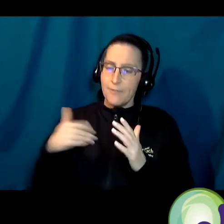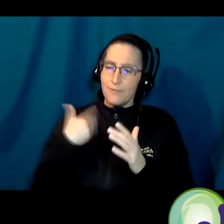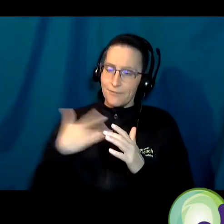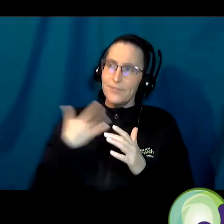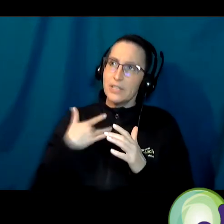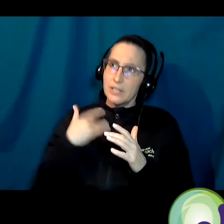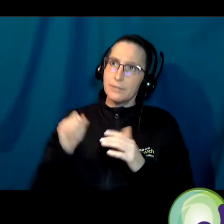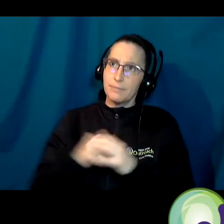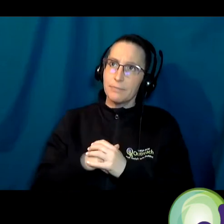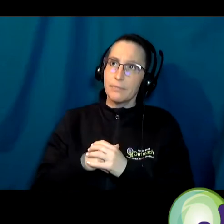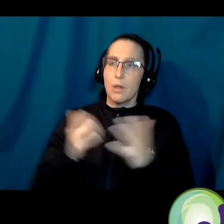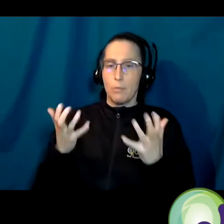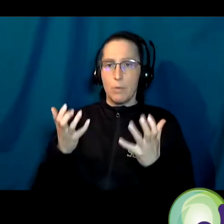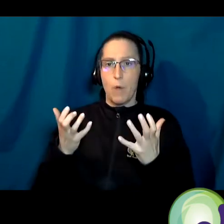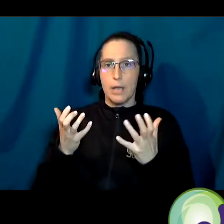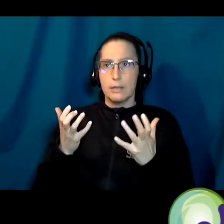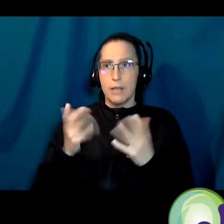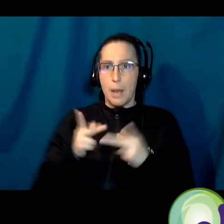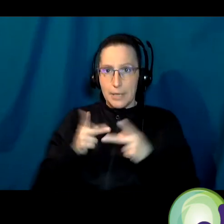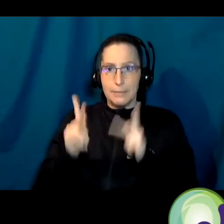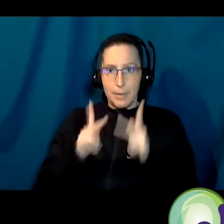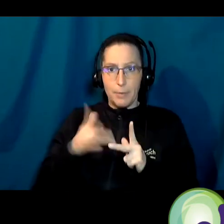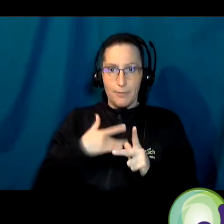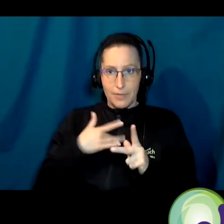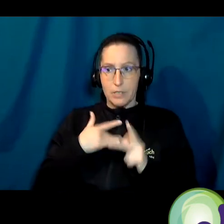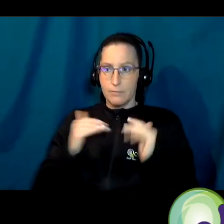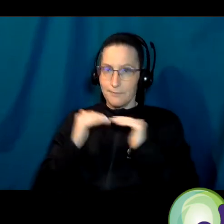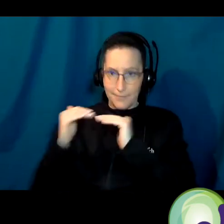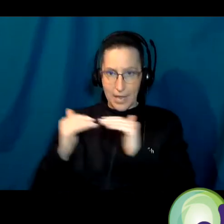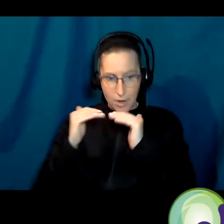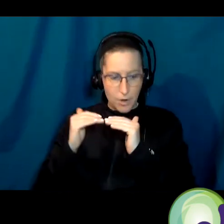want to have a place where people feel as though they're treated fairly and compensated fairly.